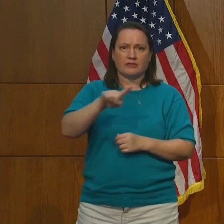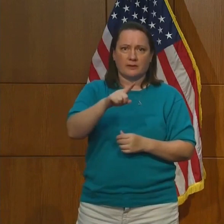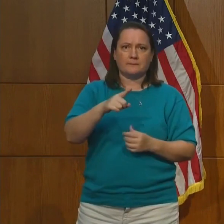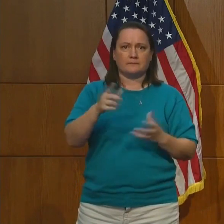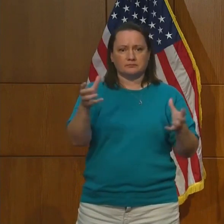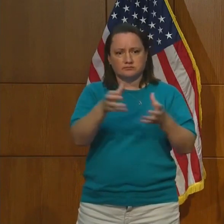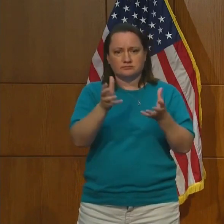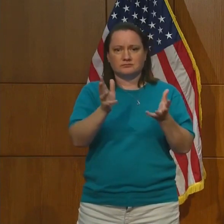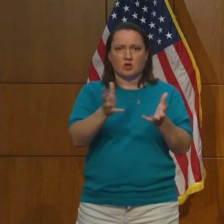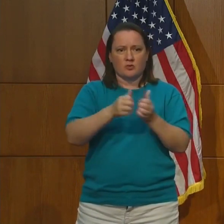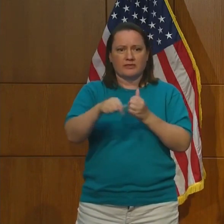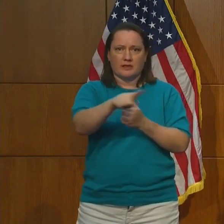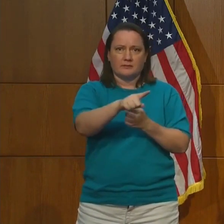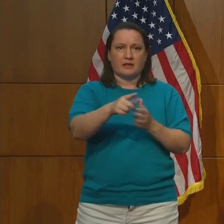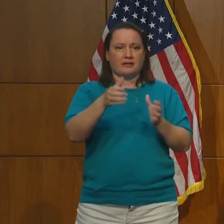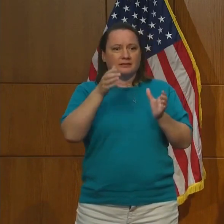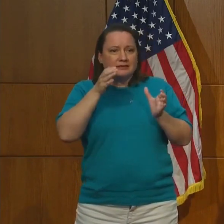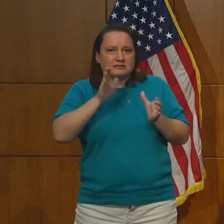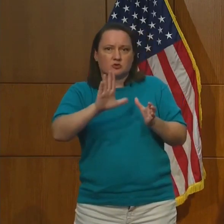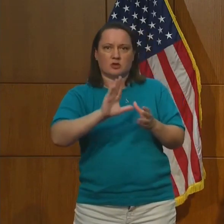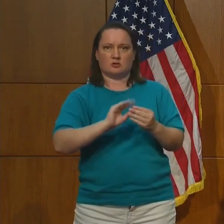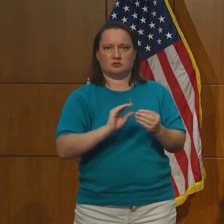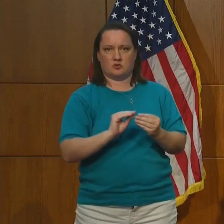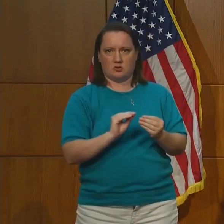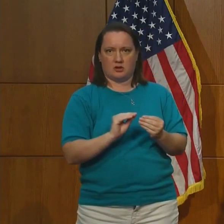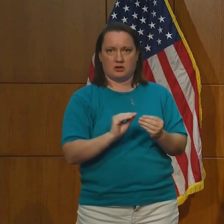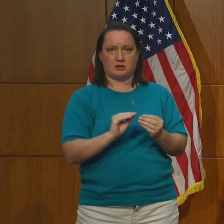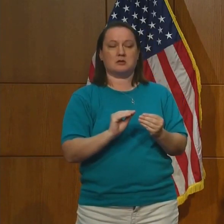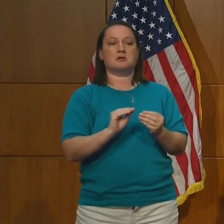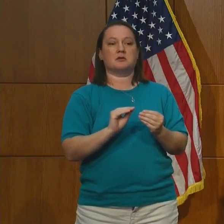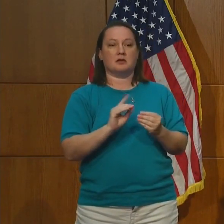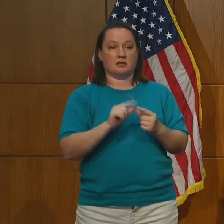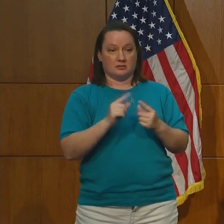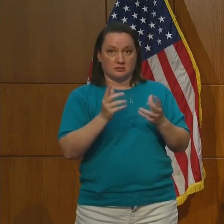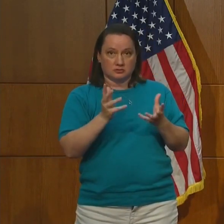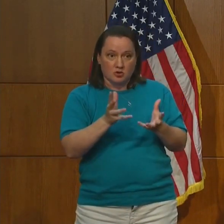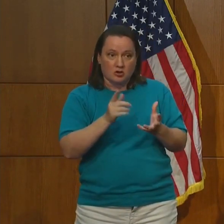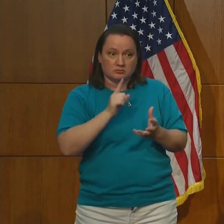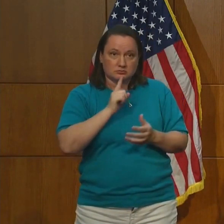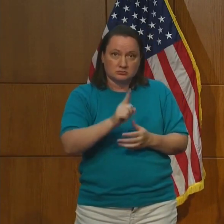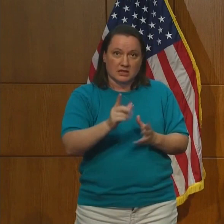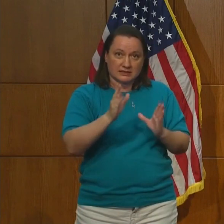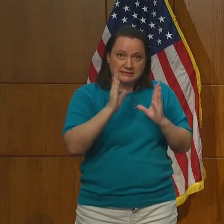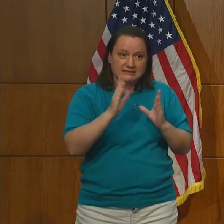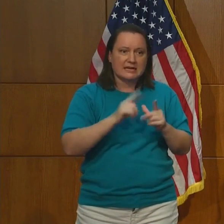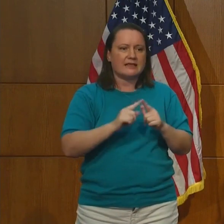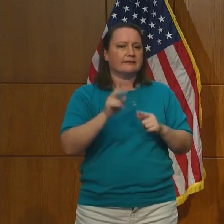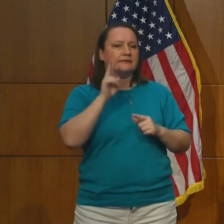THE- CAN'T GO TO THE HOMES THE OF THE RISK OF. THE VOTE TO ELEVEN AFTER THOSE PEOPLE. TALK